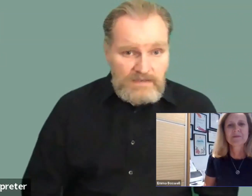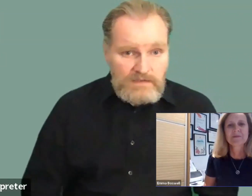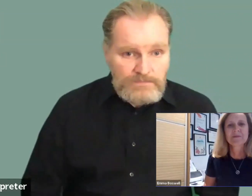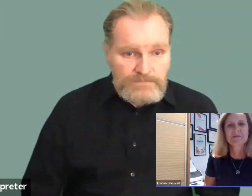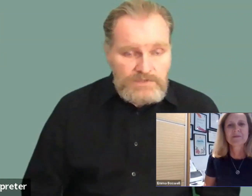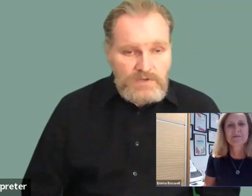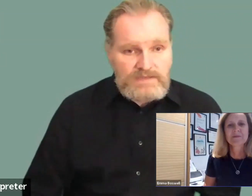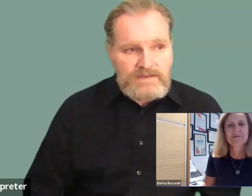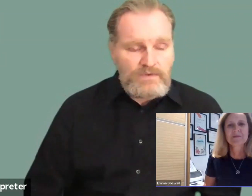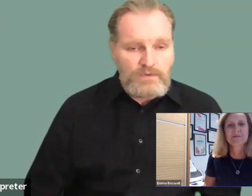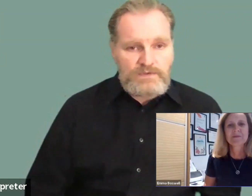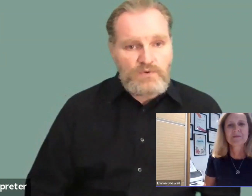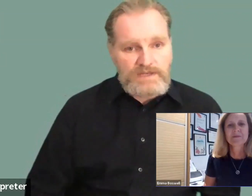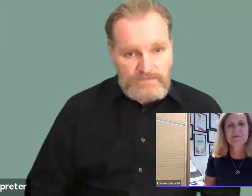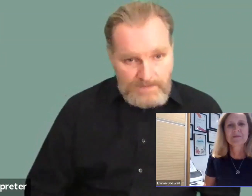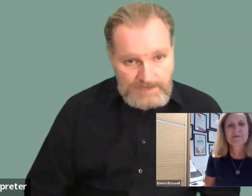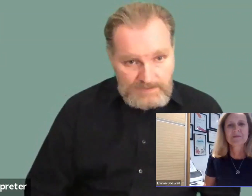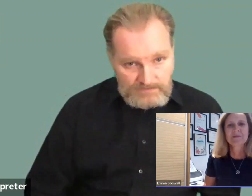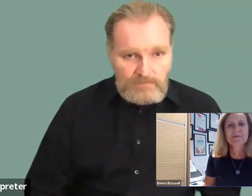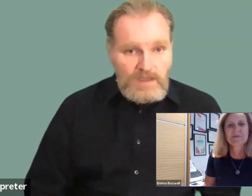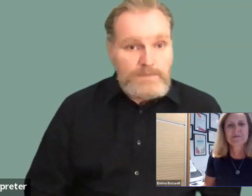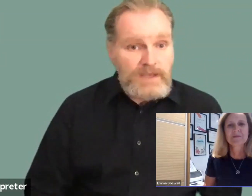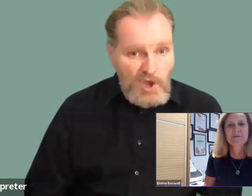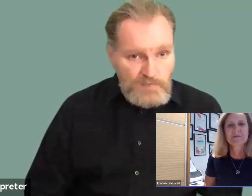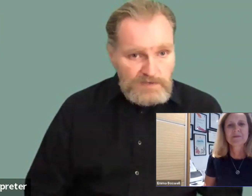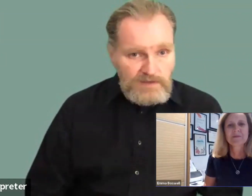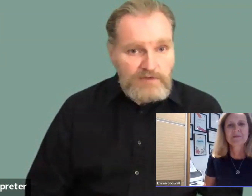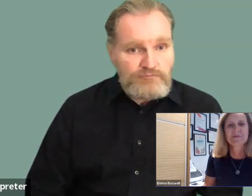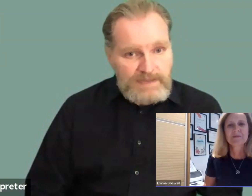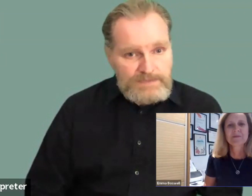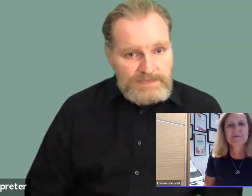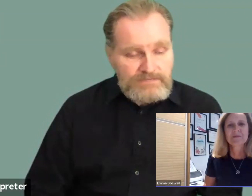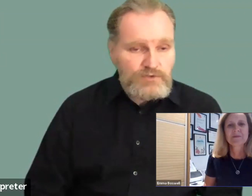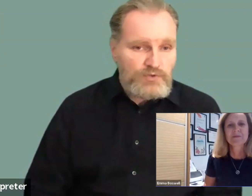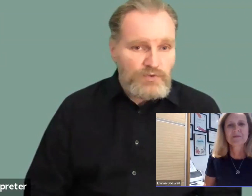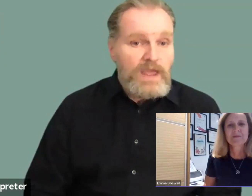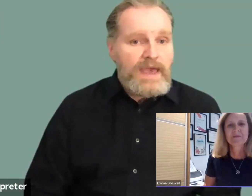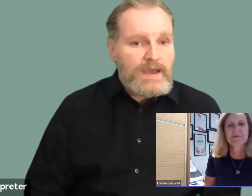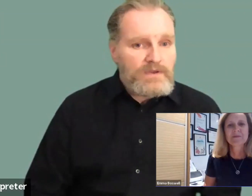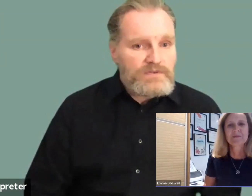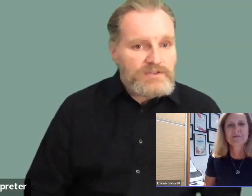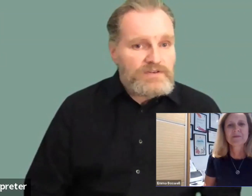are. So that involves talking to families, and being open and receptive to how the condition